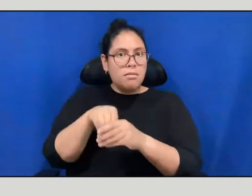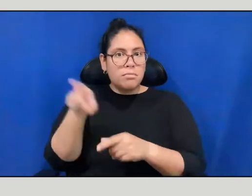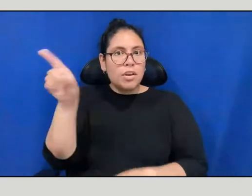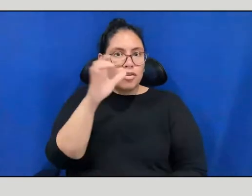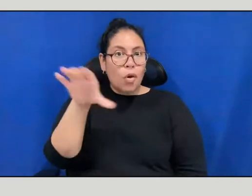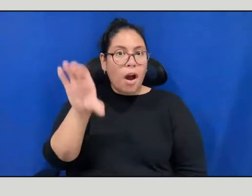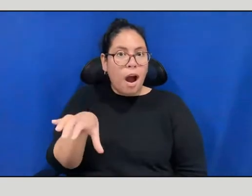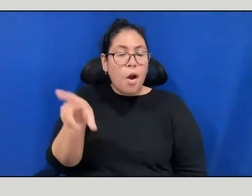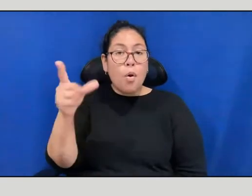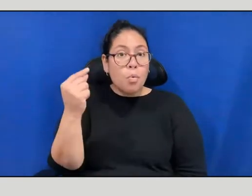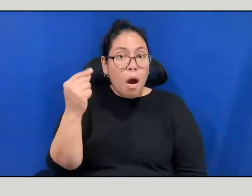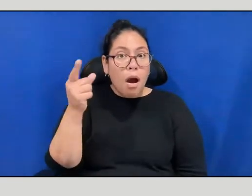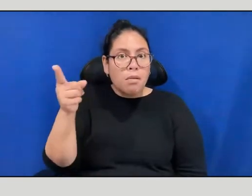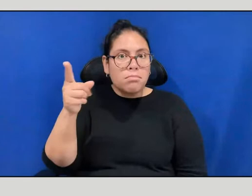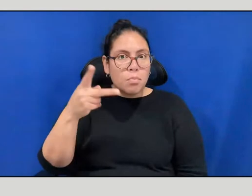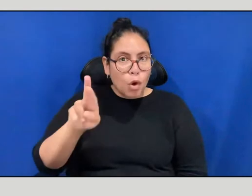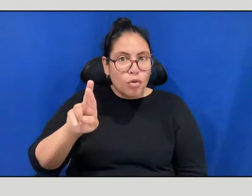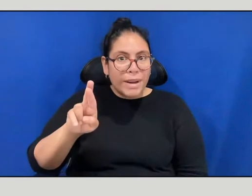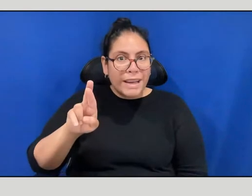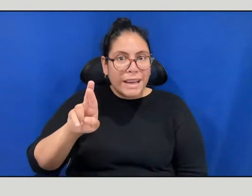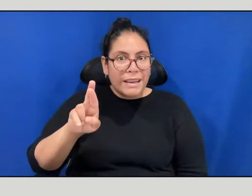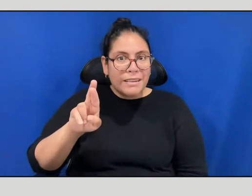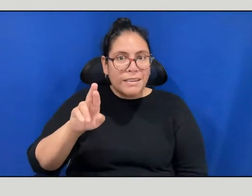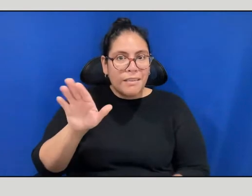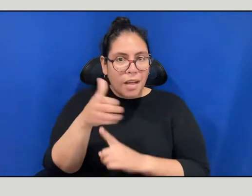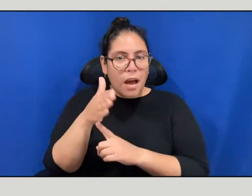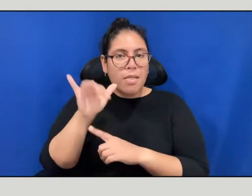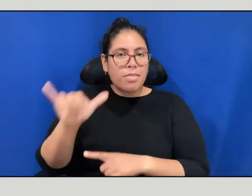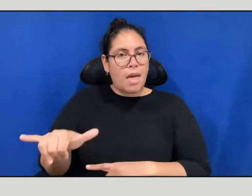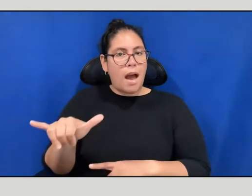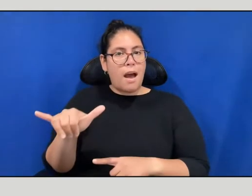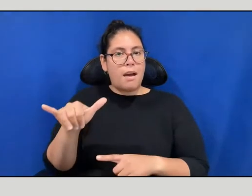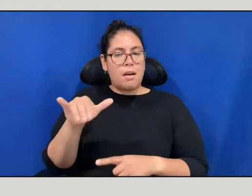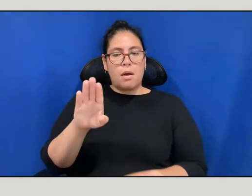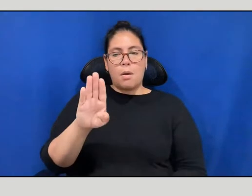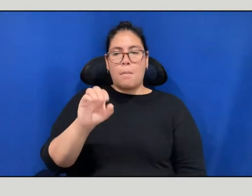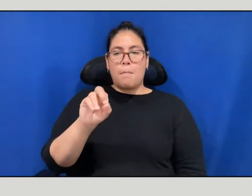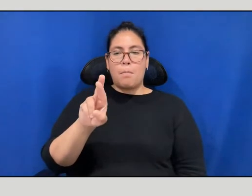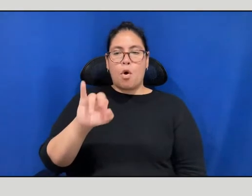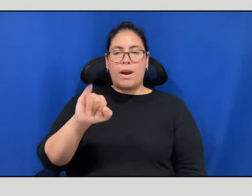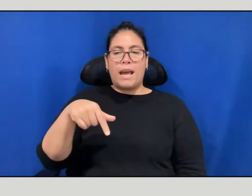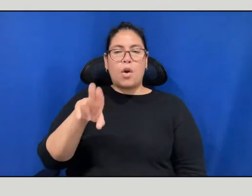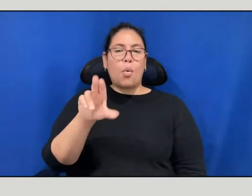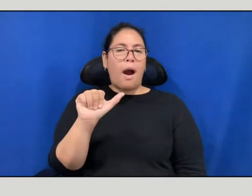that sits on Paseo Boricua on Division Street, and there is a community there that is,